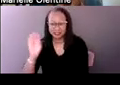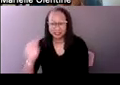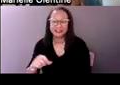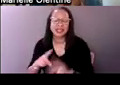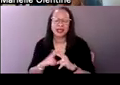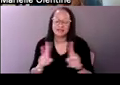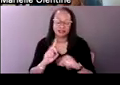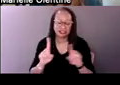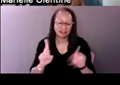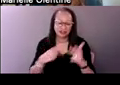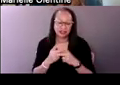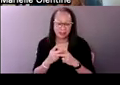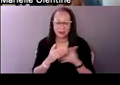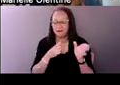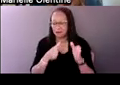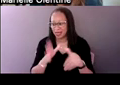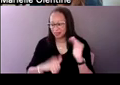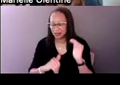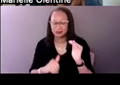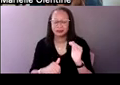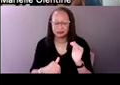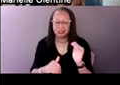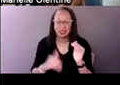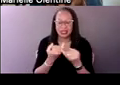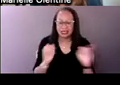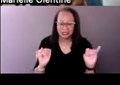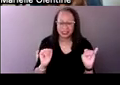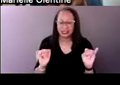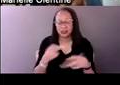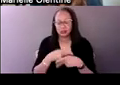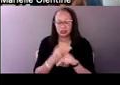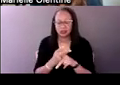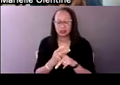artists, she's got a complete CV on her website; every single screening that all of her films have